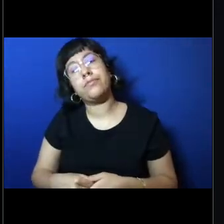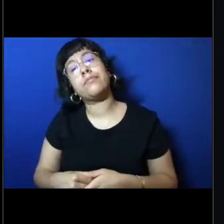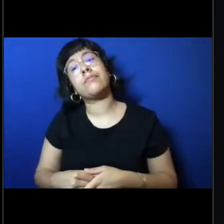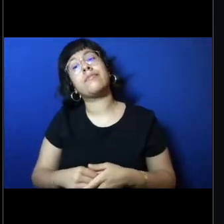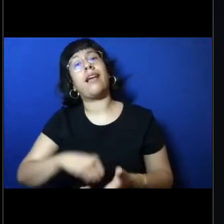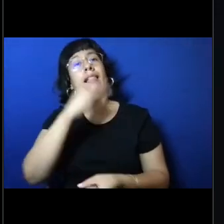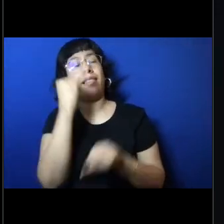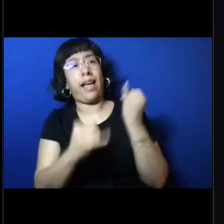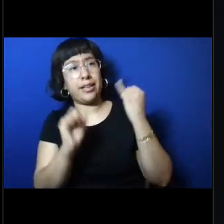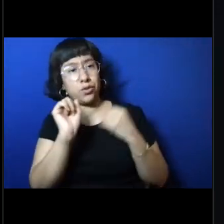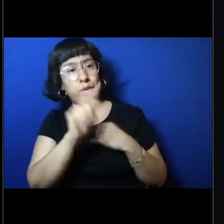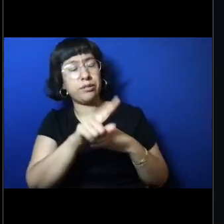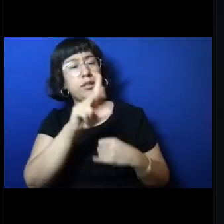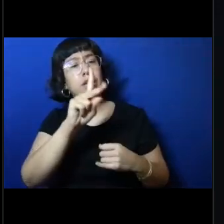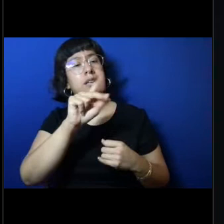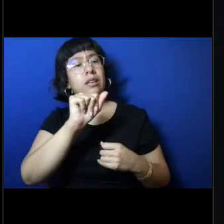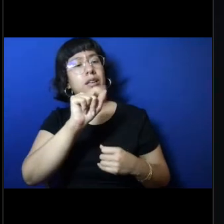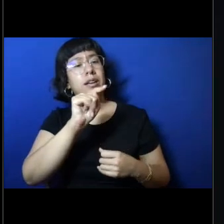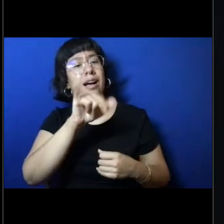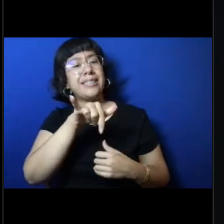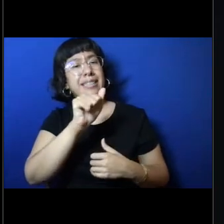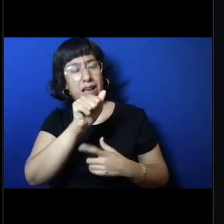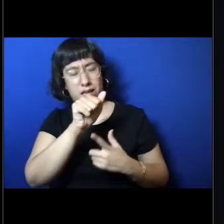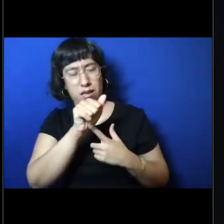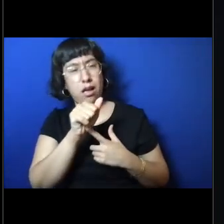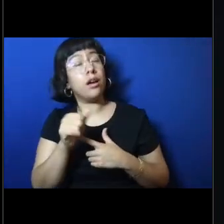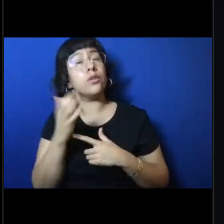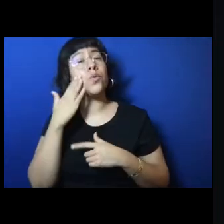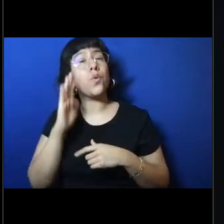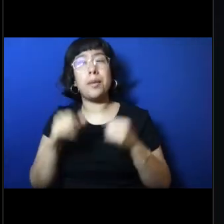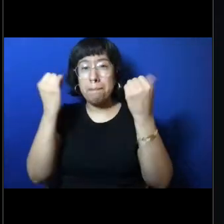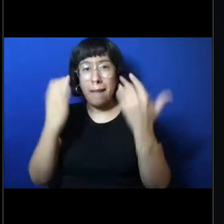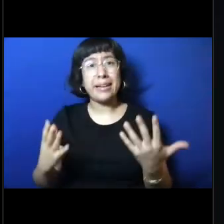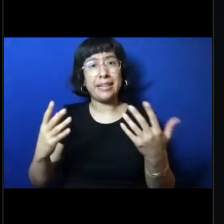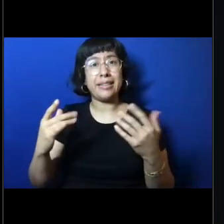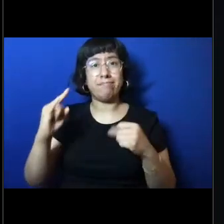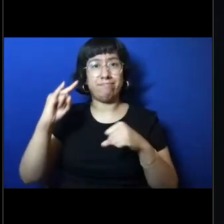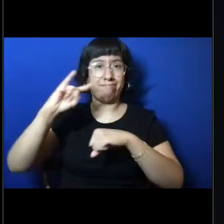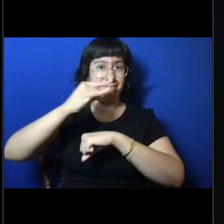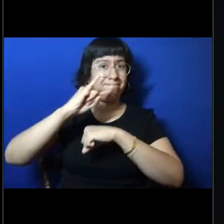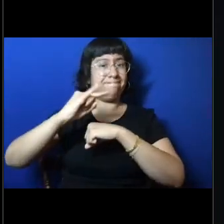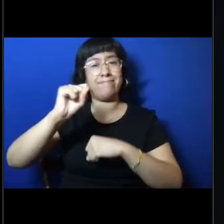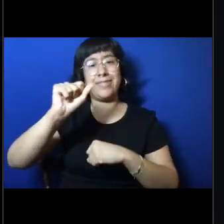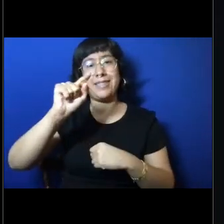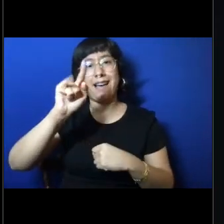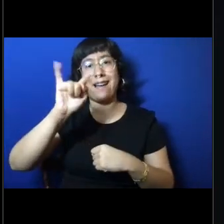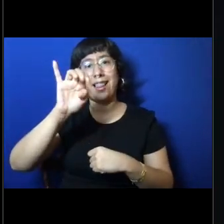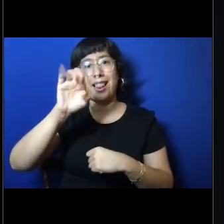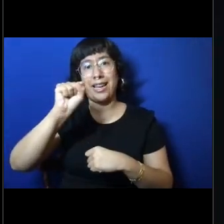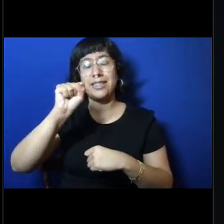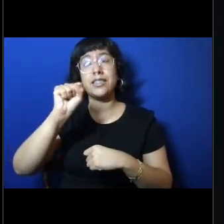Can the satellites communicate with each other? I'm going to show.. If you're okay I'm going to forward to another picture